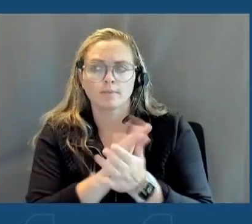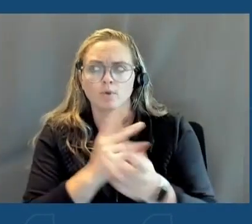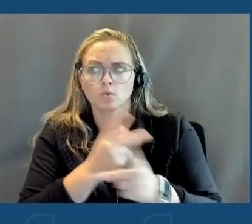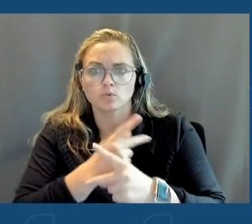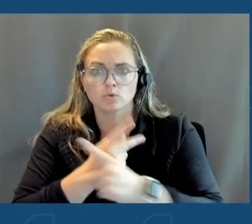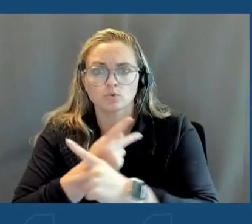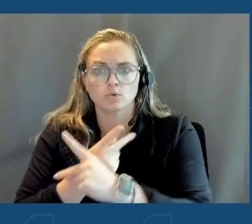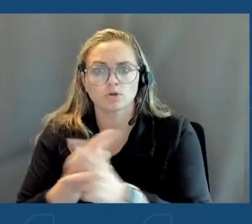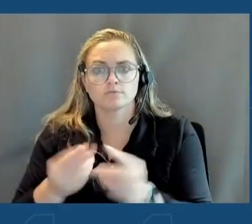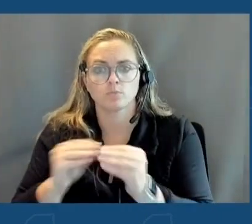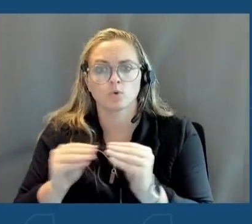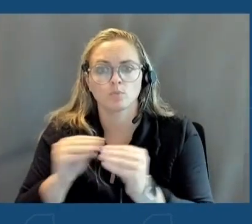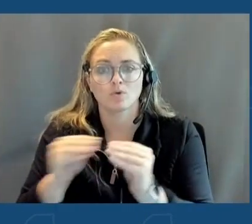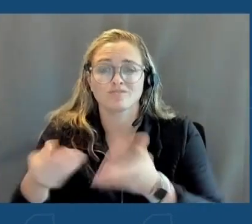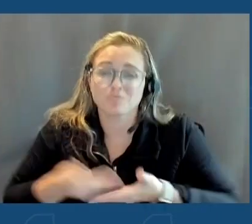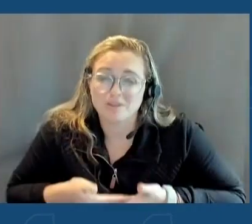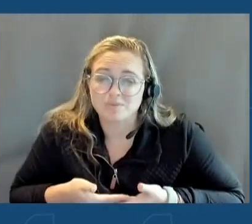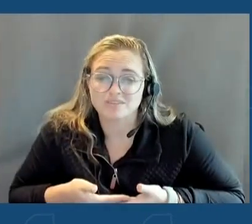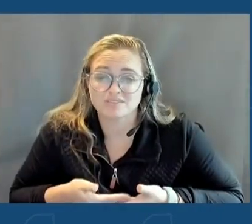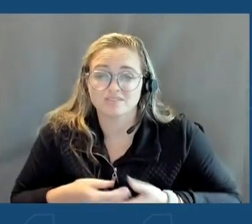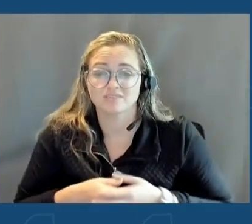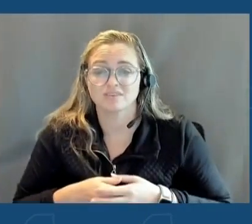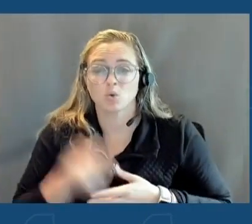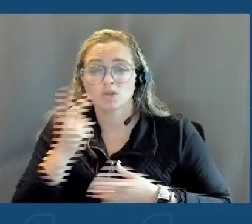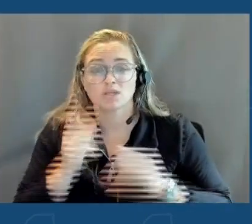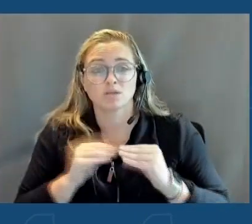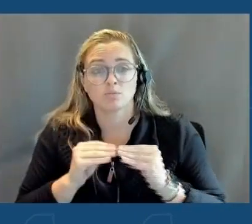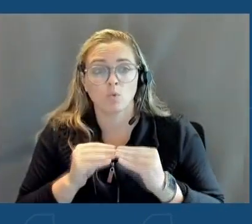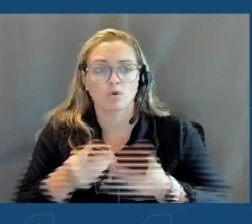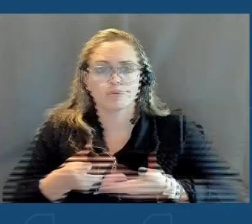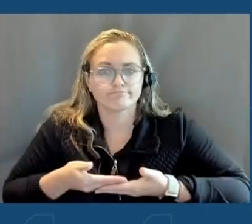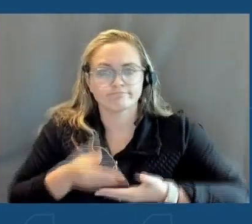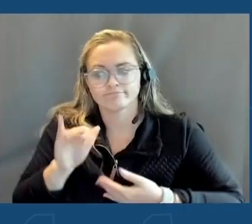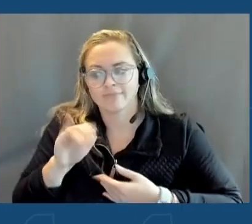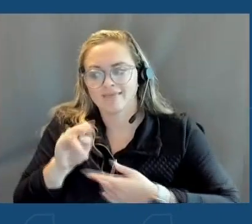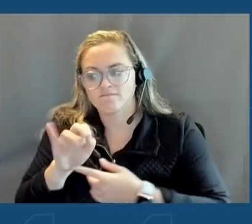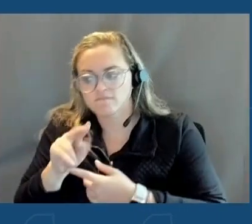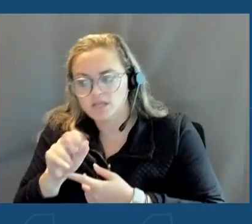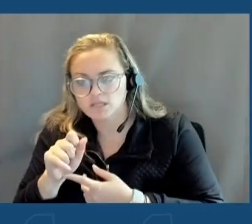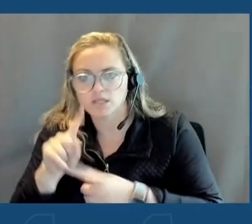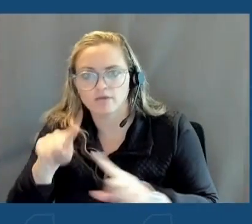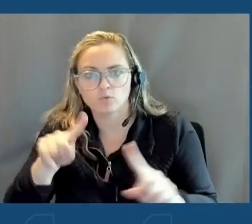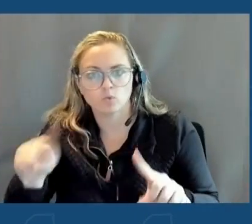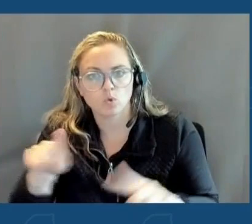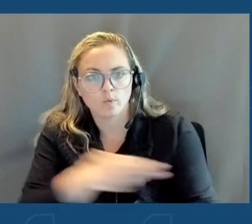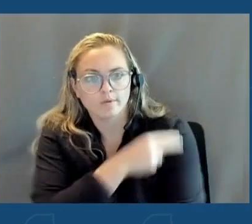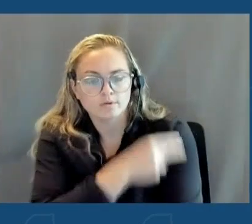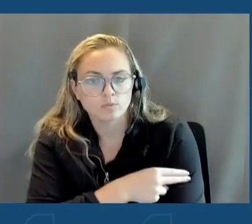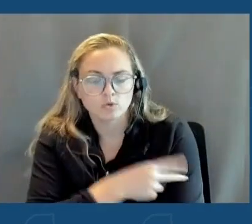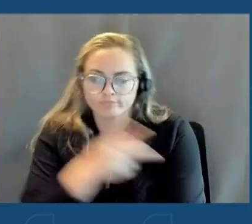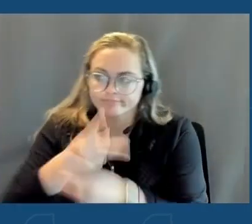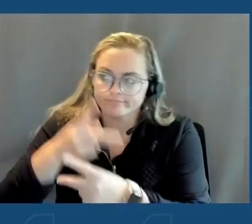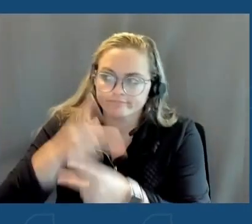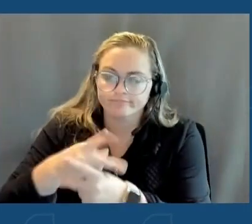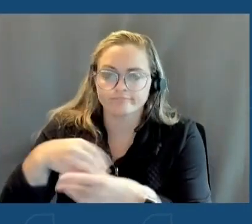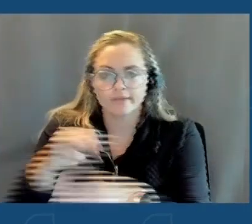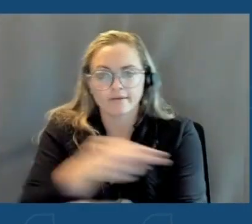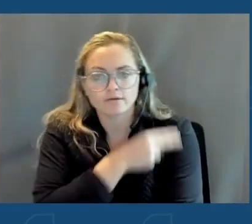YOURSELF BECAUSE THERE ARE A LOT OF PEOPLE AFFECTED. THE ONE THING I WANT TO POINT OUT HERE, WHICH IS TROUBLING,